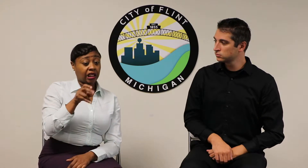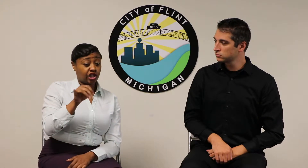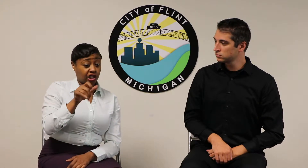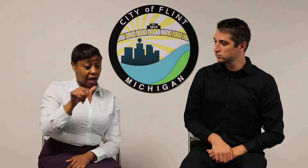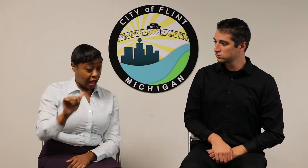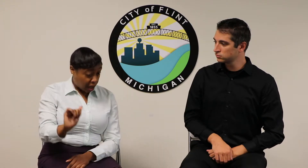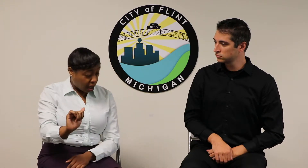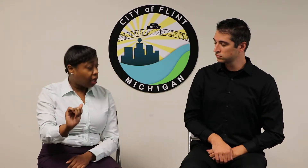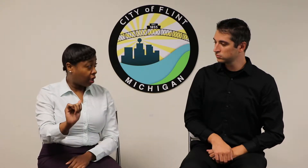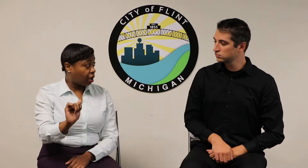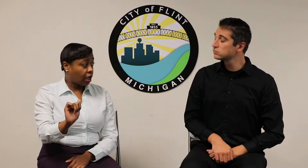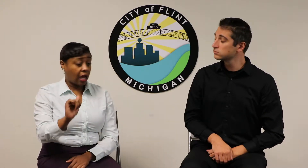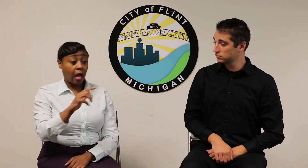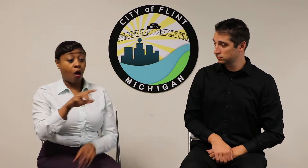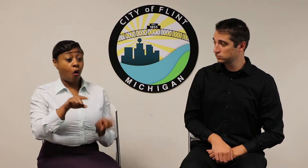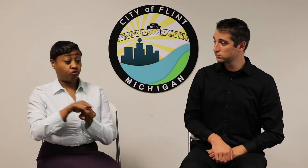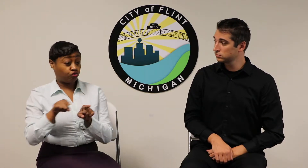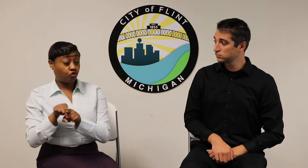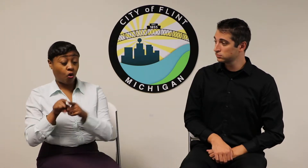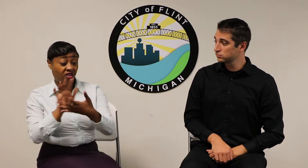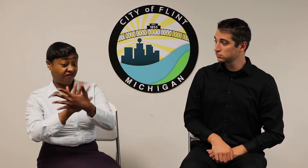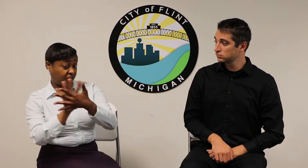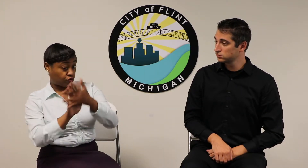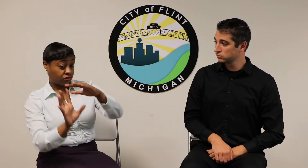well as the filters study and they will be here next Tuesday which is May the